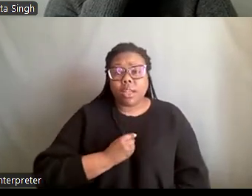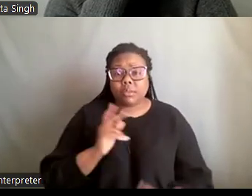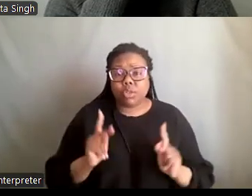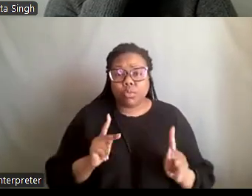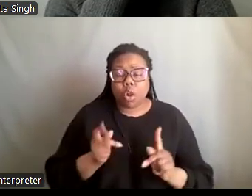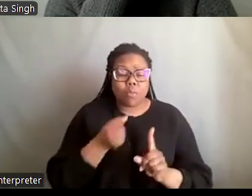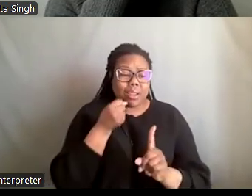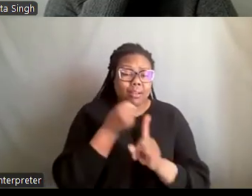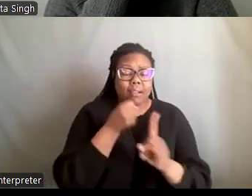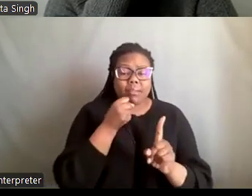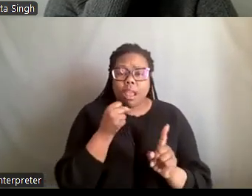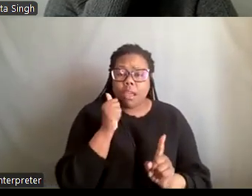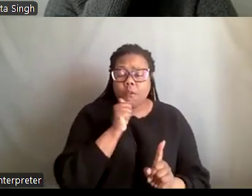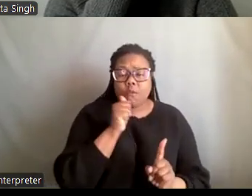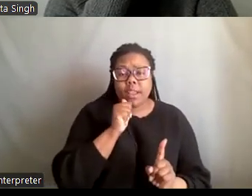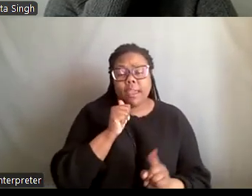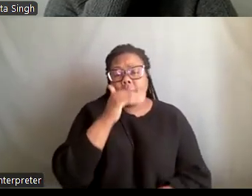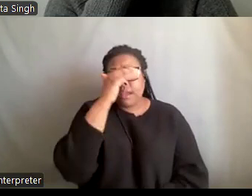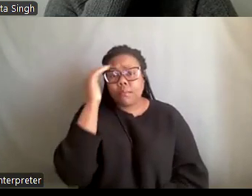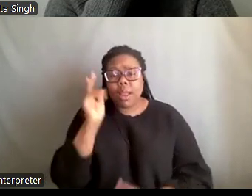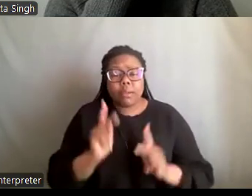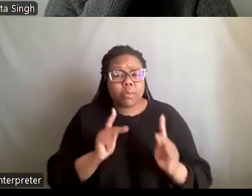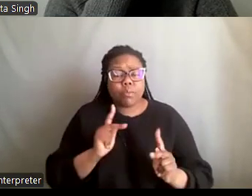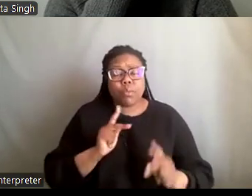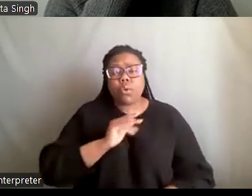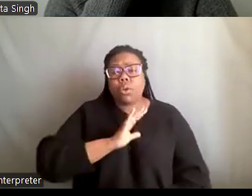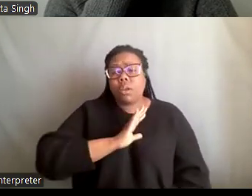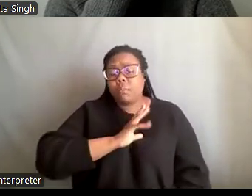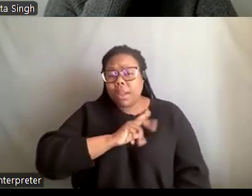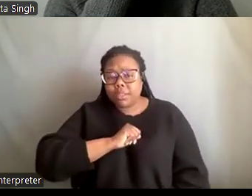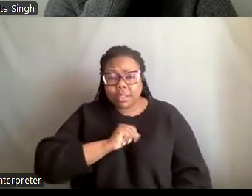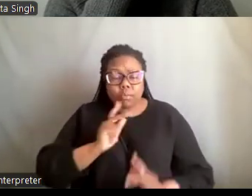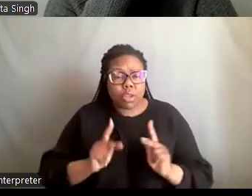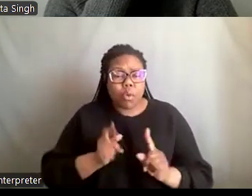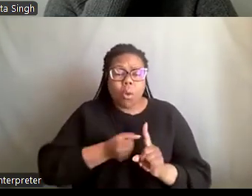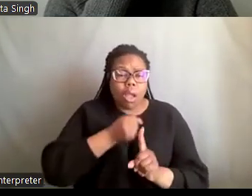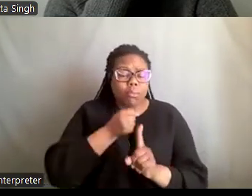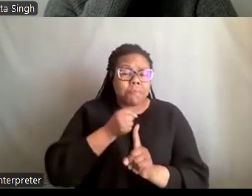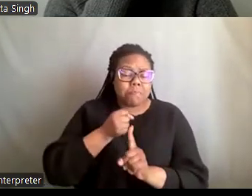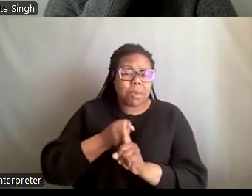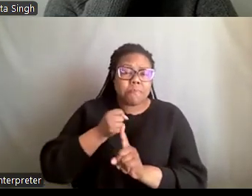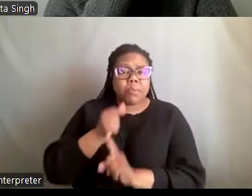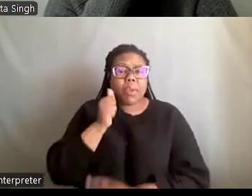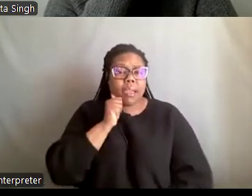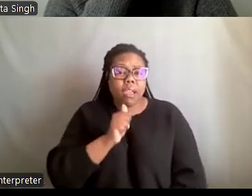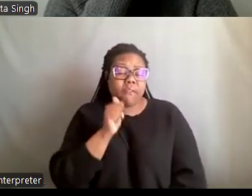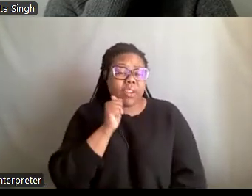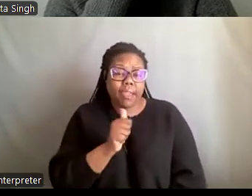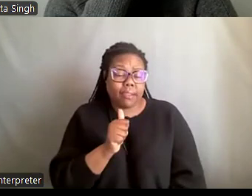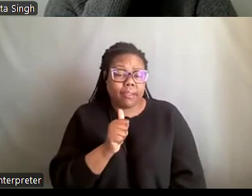marginalized folks, trans folks who are being attacked every single day, Black folks who are being attacked every single day, Palestinian folks who are being attacked. So